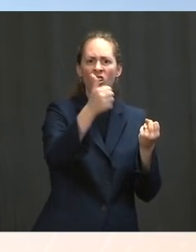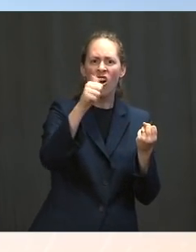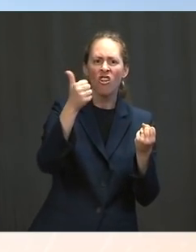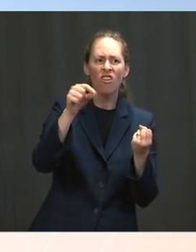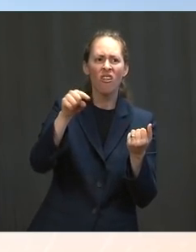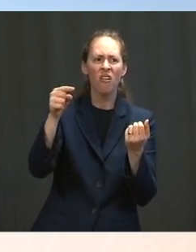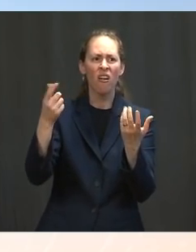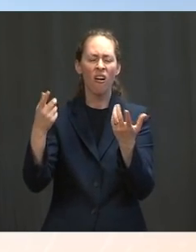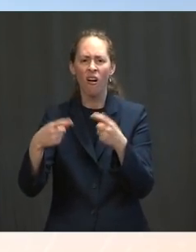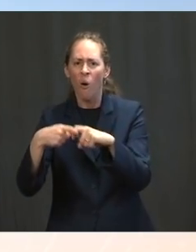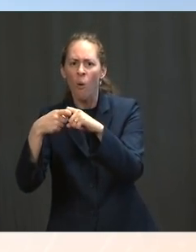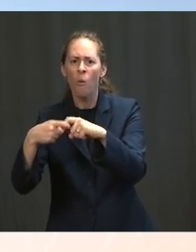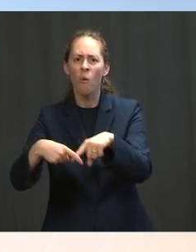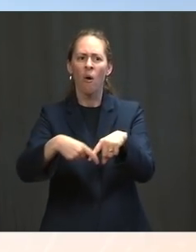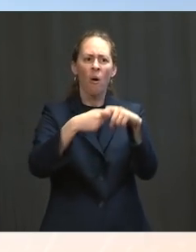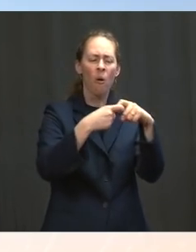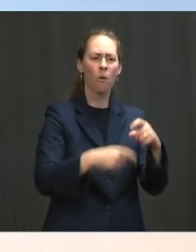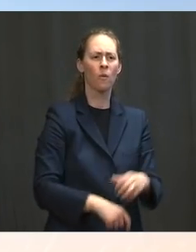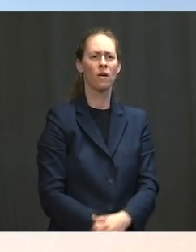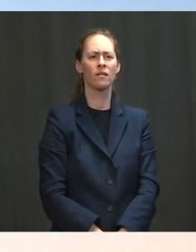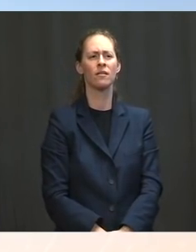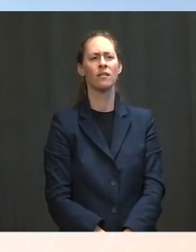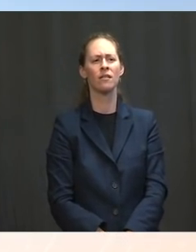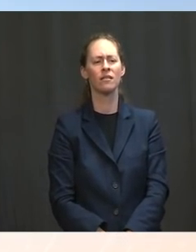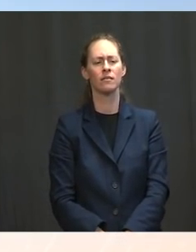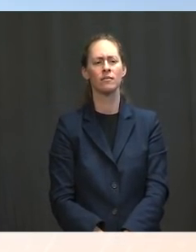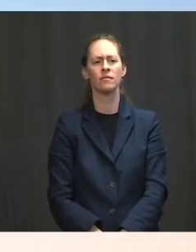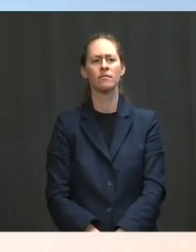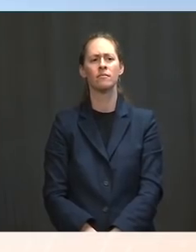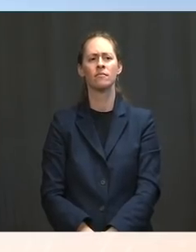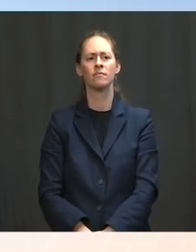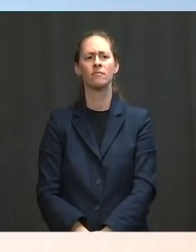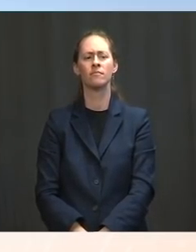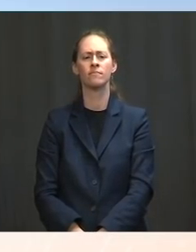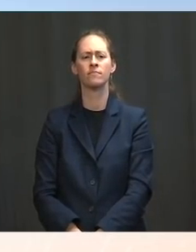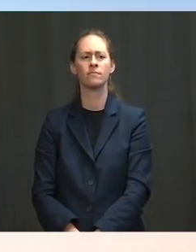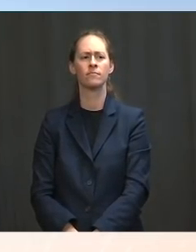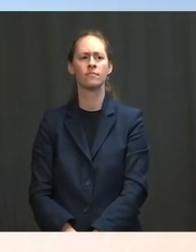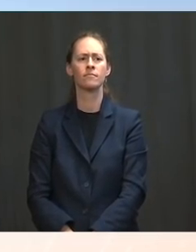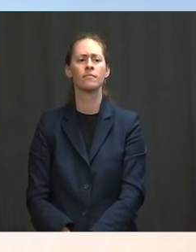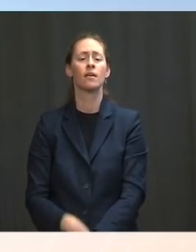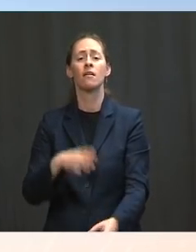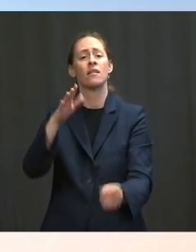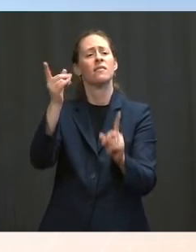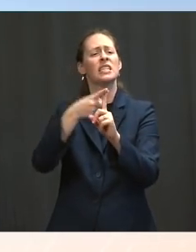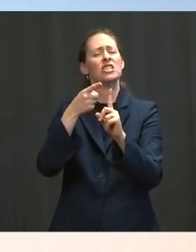not moving as fast as they want, and other issues? Ms. Psaki: I would say, first, the President shares their frustration